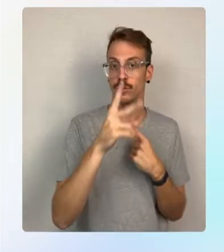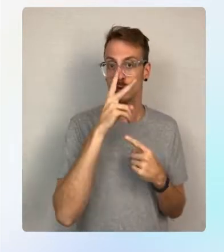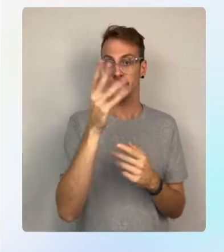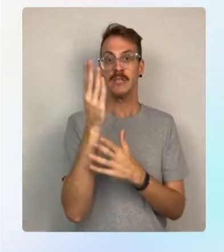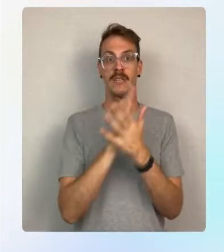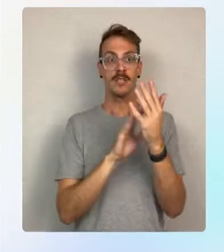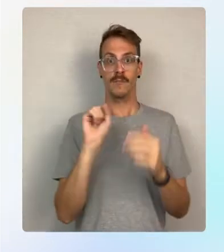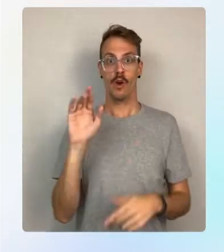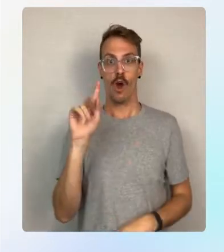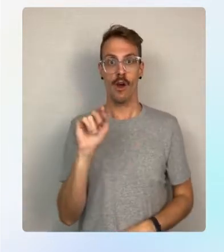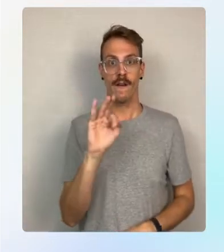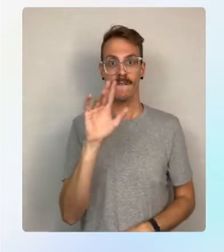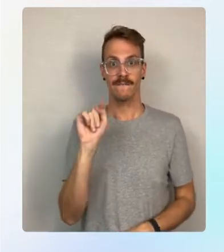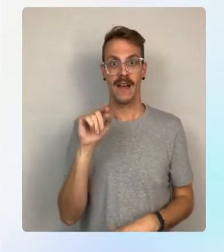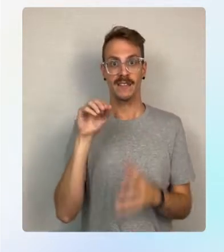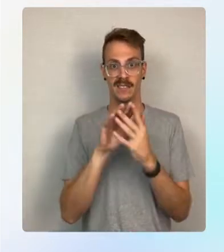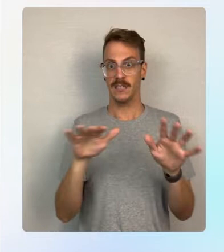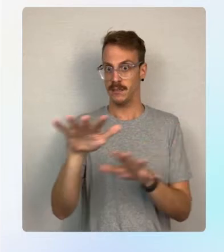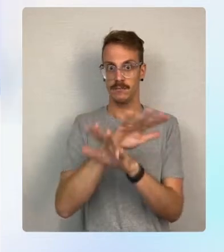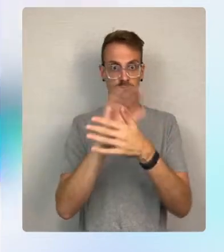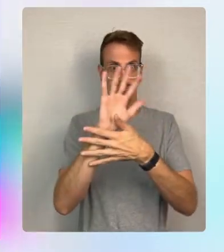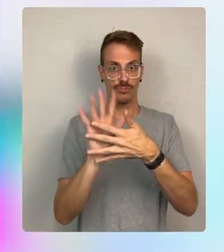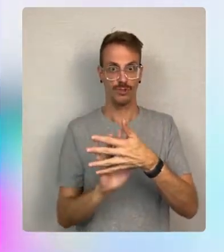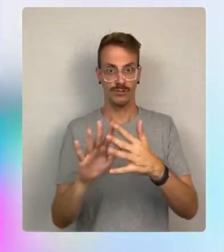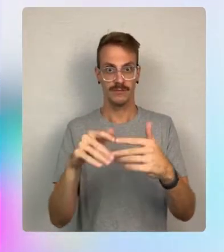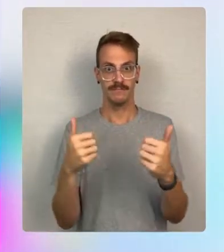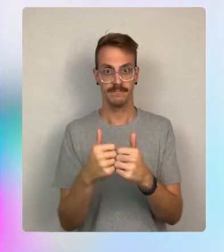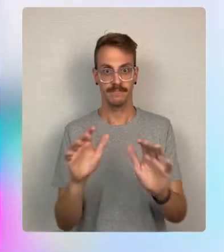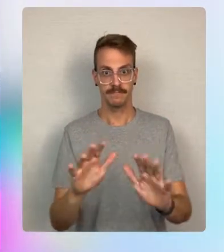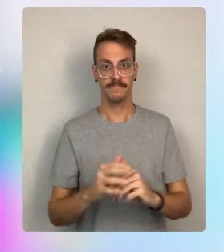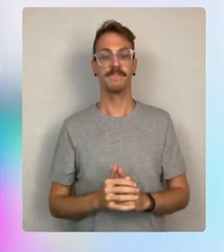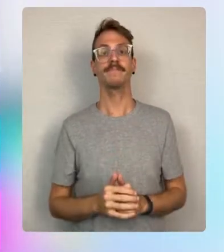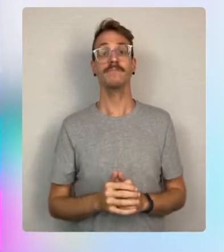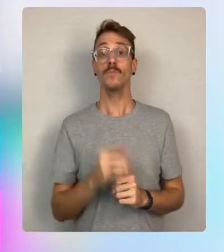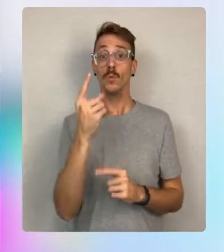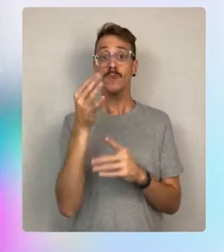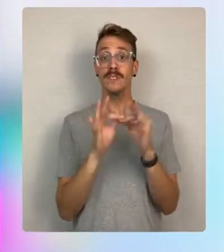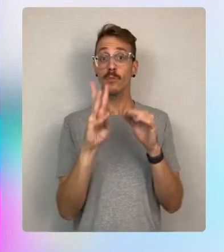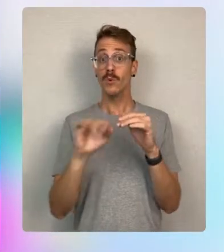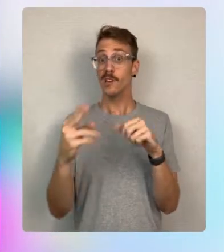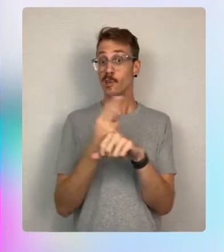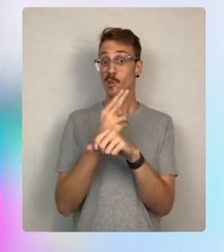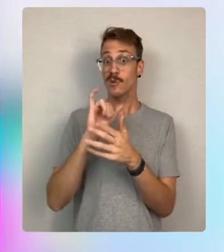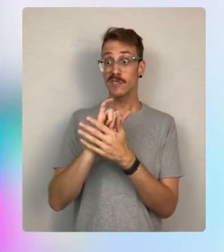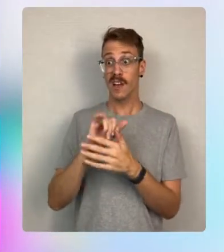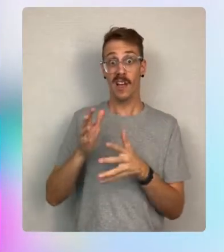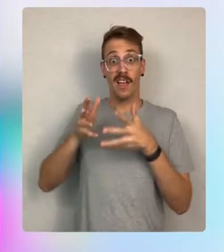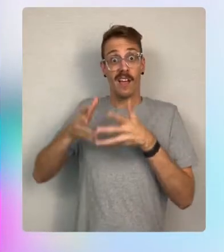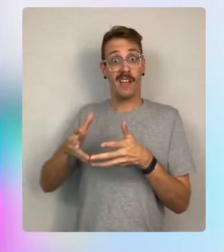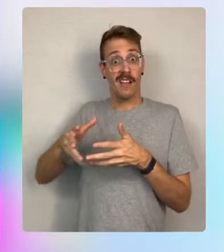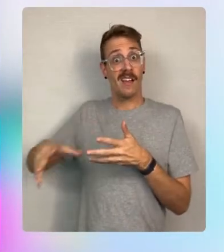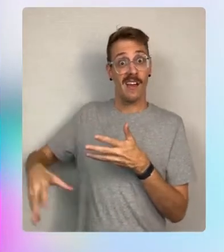to see some artifact in the periphery. One simple way to use the extra GPU saving is